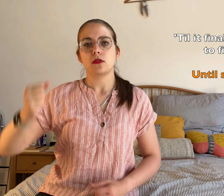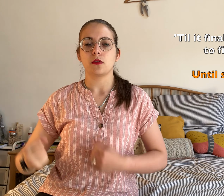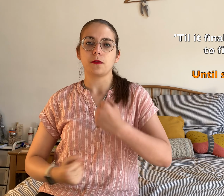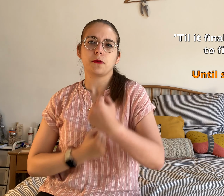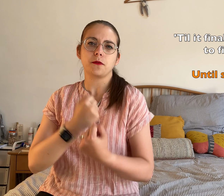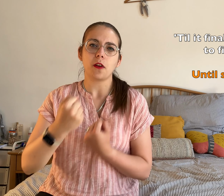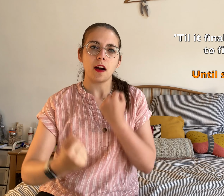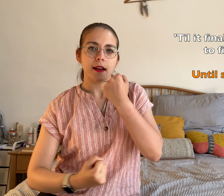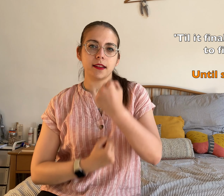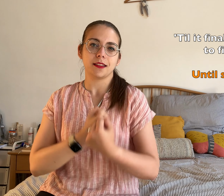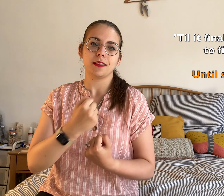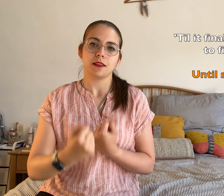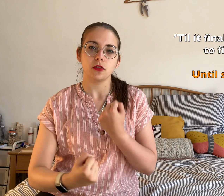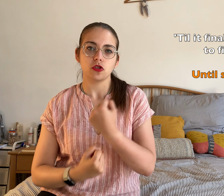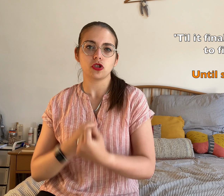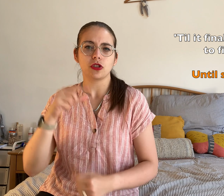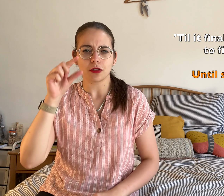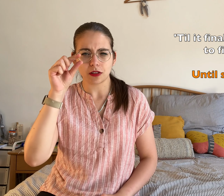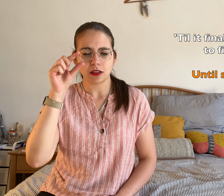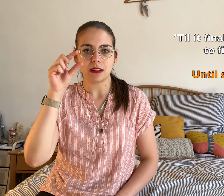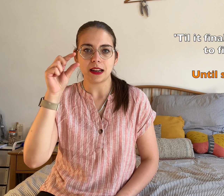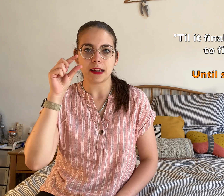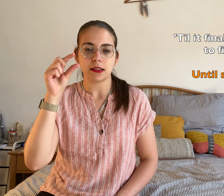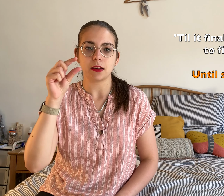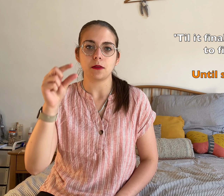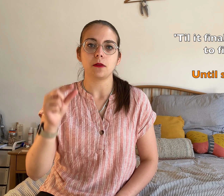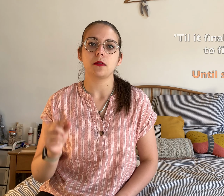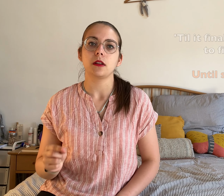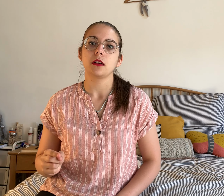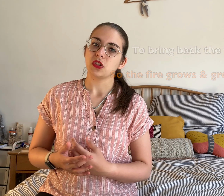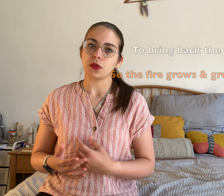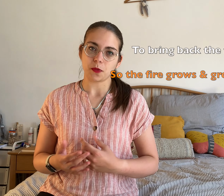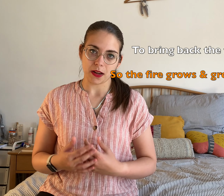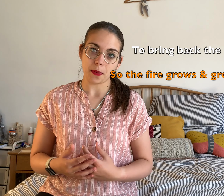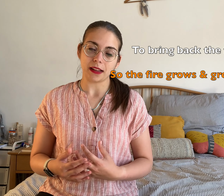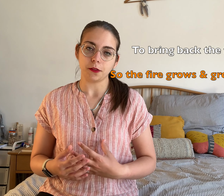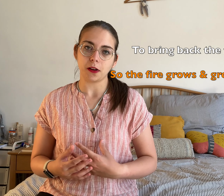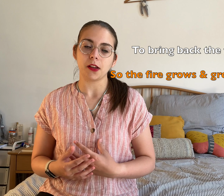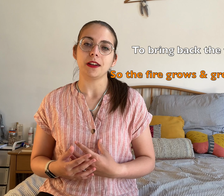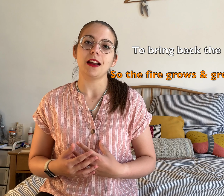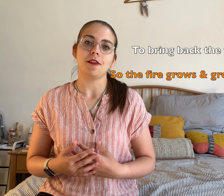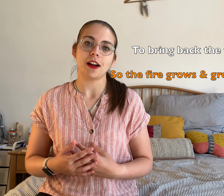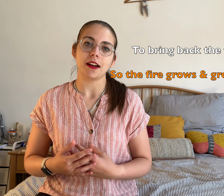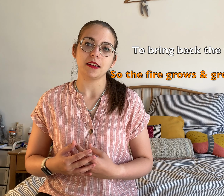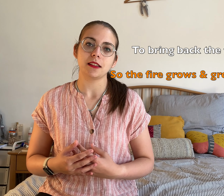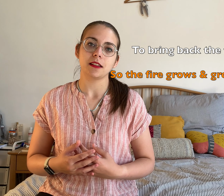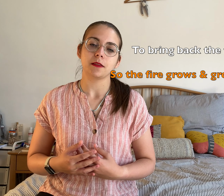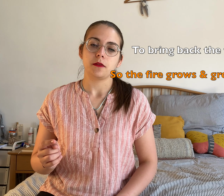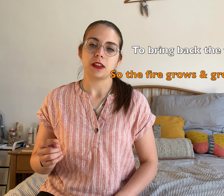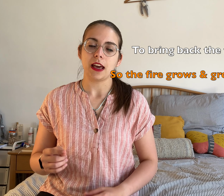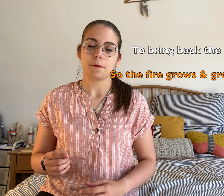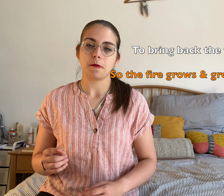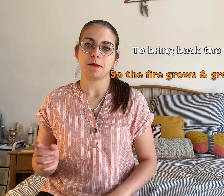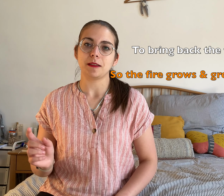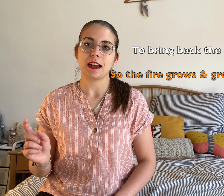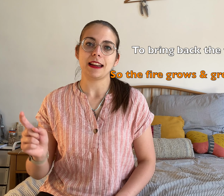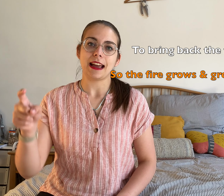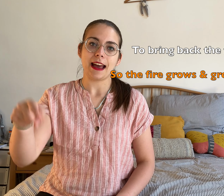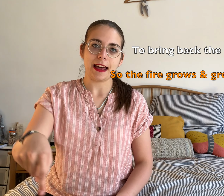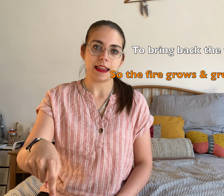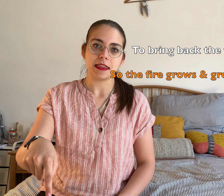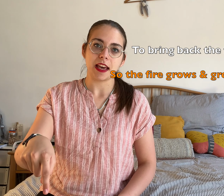to fight just a little, to bring back the fire in her eyes". For that, we will be signing "and then,